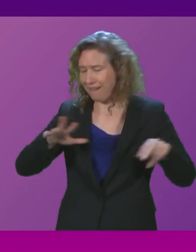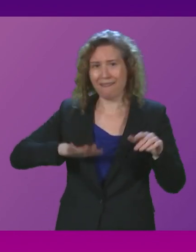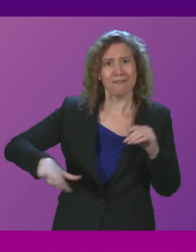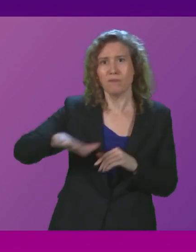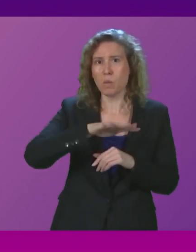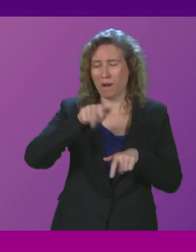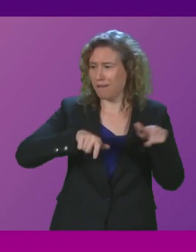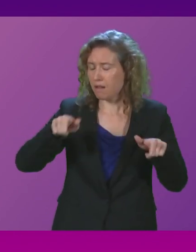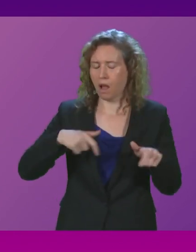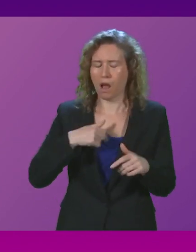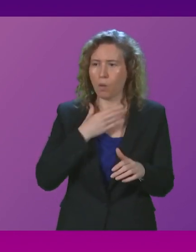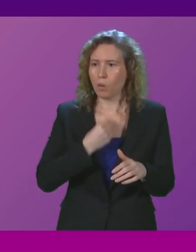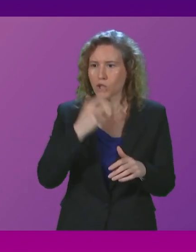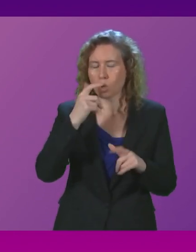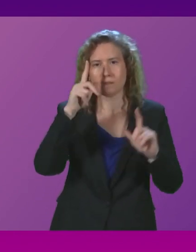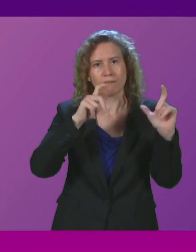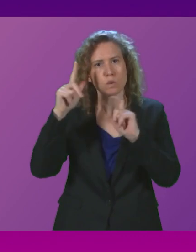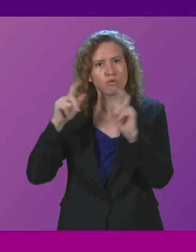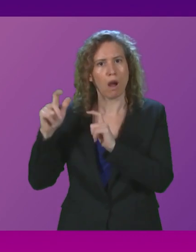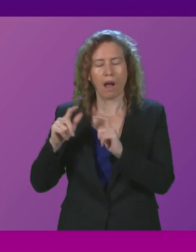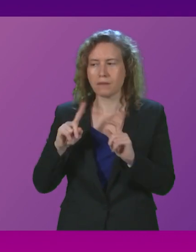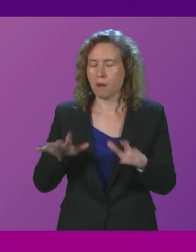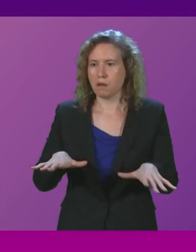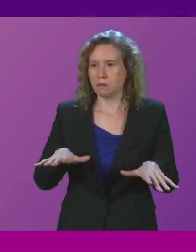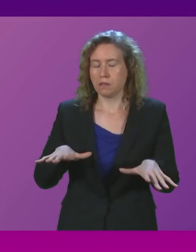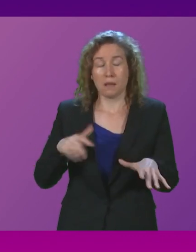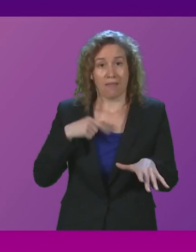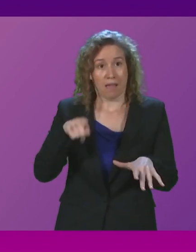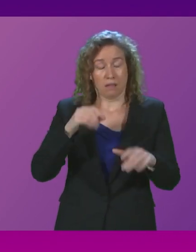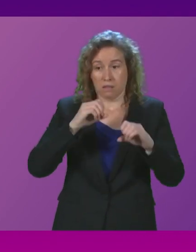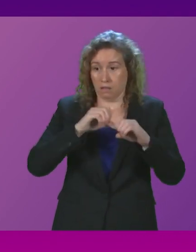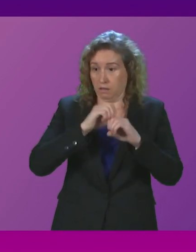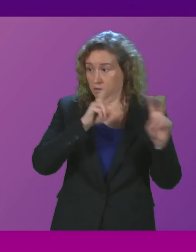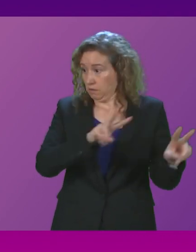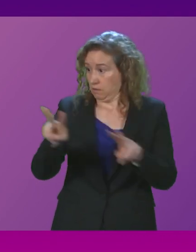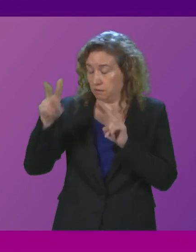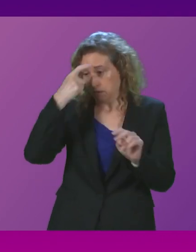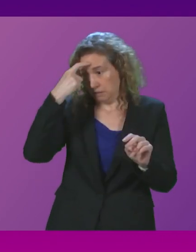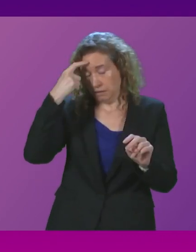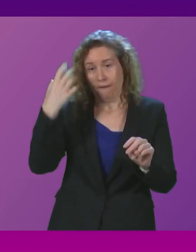I wish I had taken a picture but the image is etched in my memory forever.